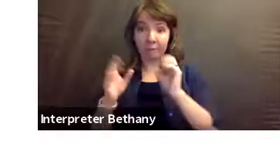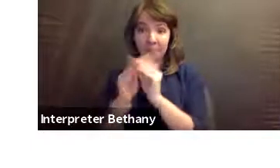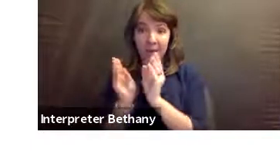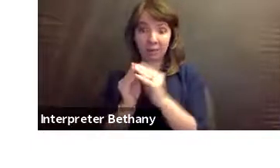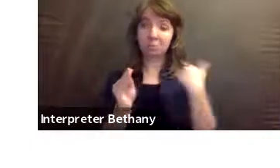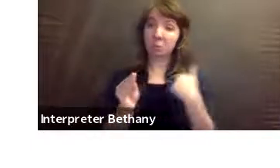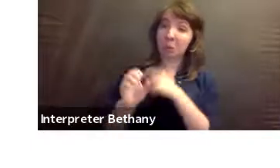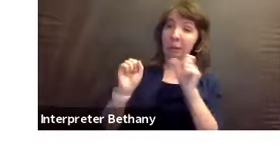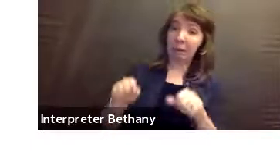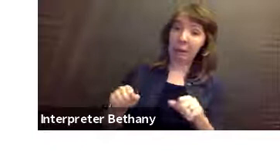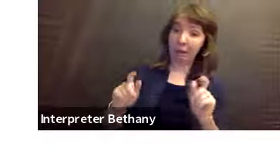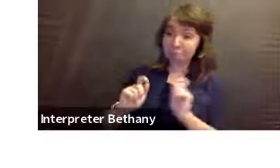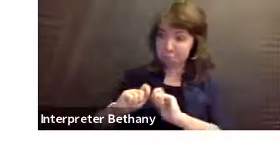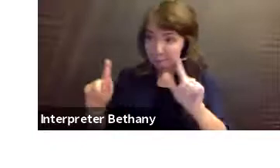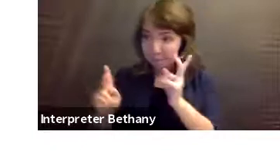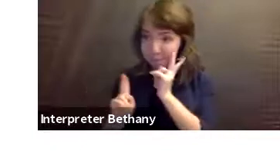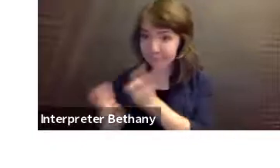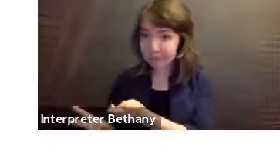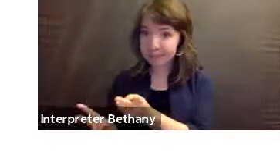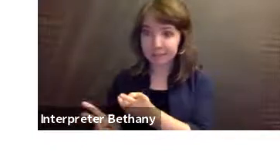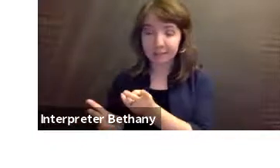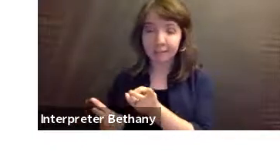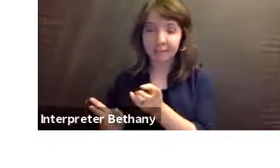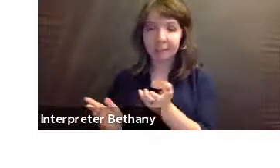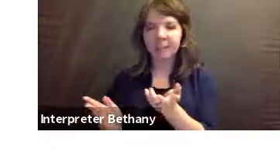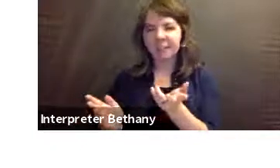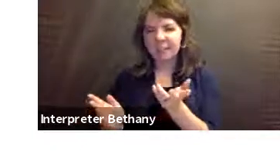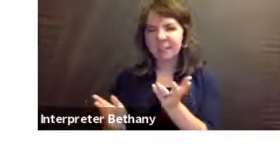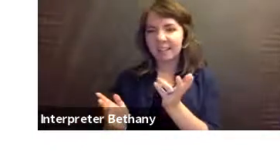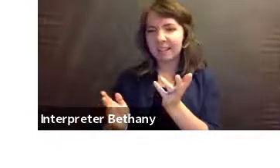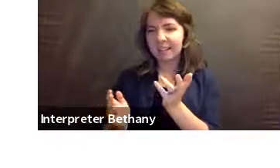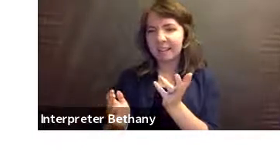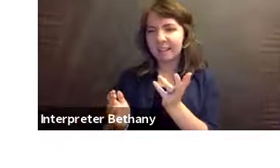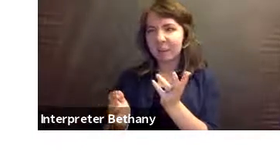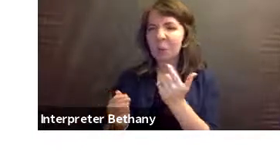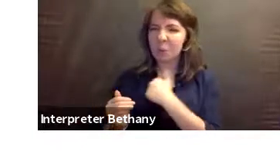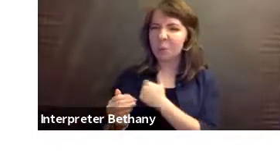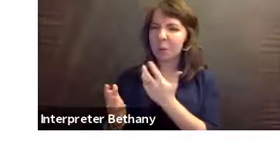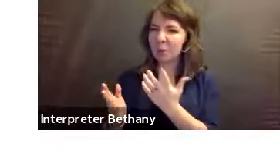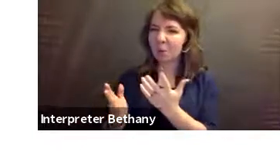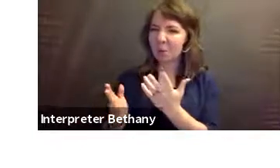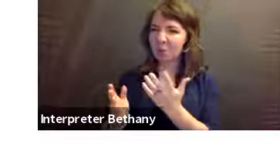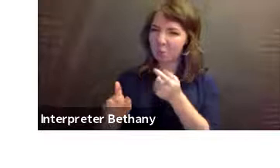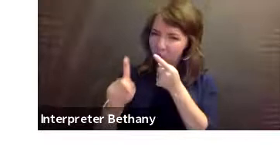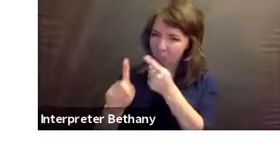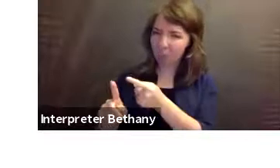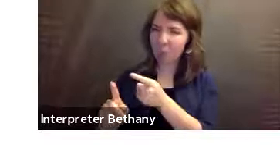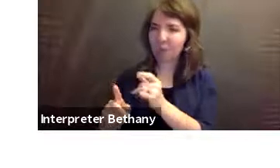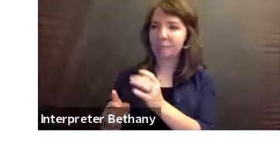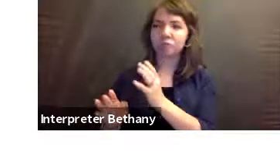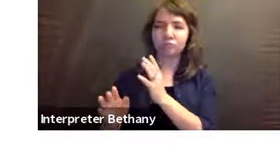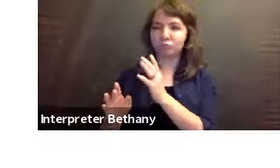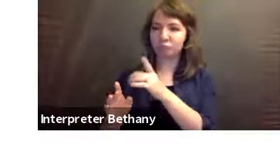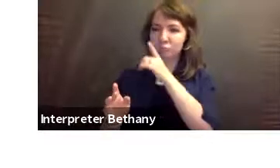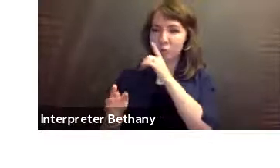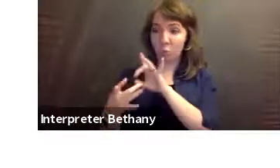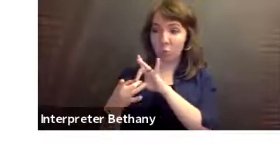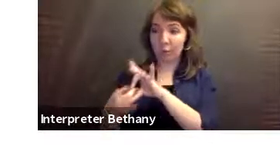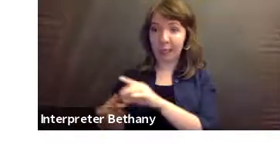Linda Kobashigawa: To your course I do ask that it's directly related to an assignment that students have already received or are all already working on